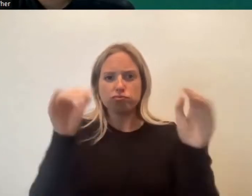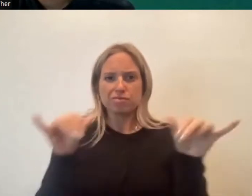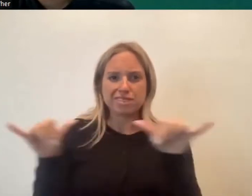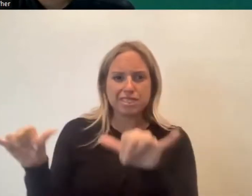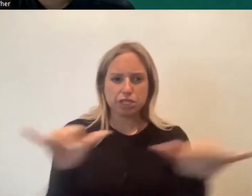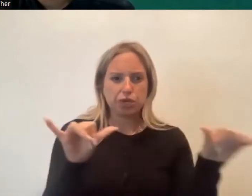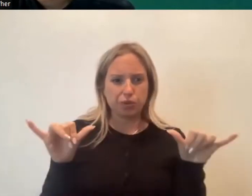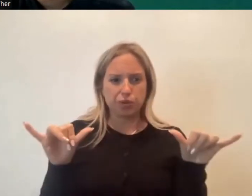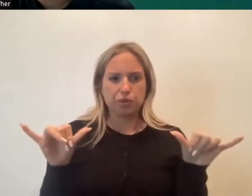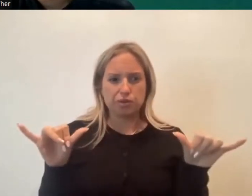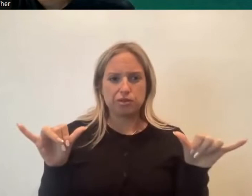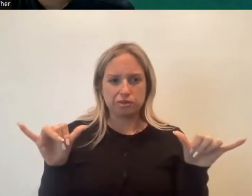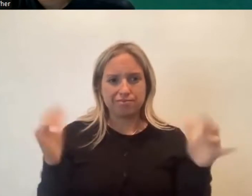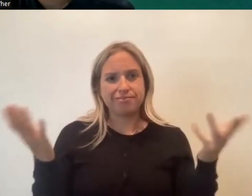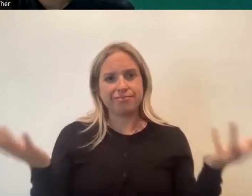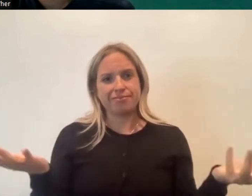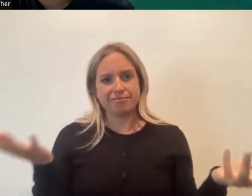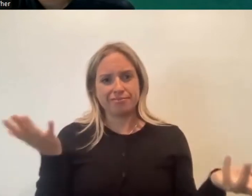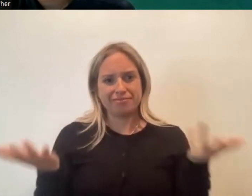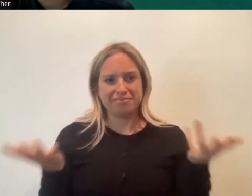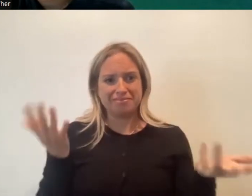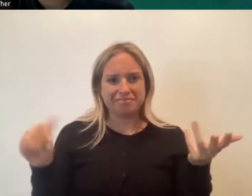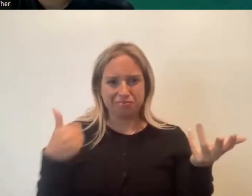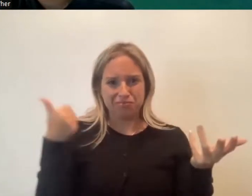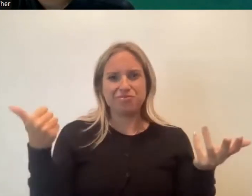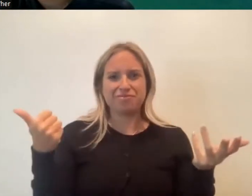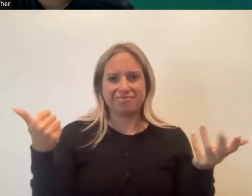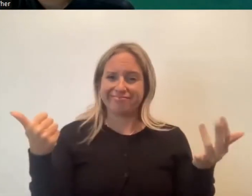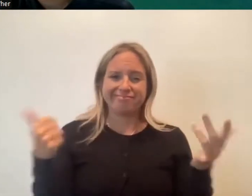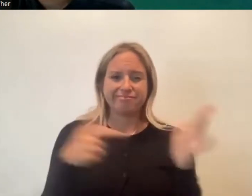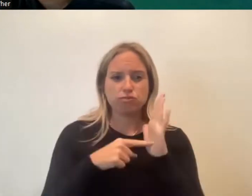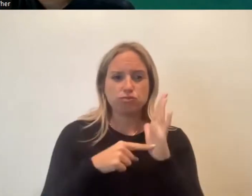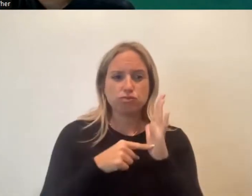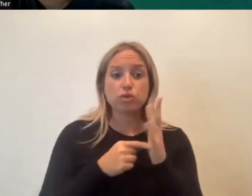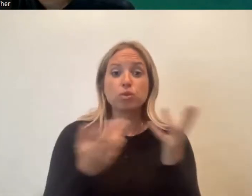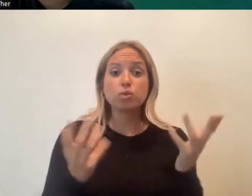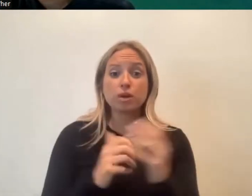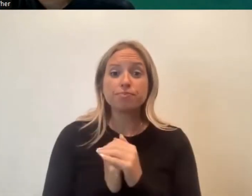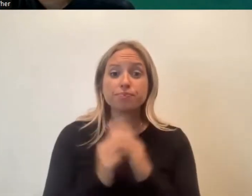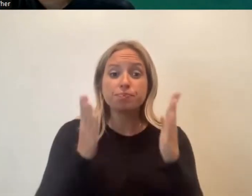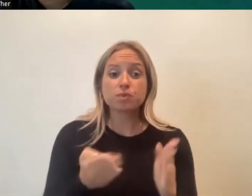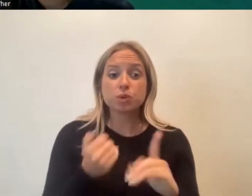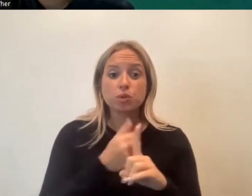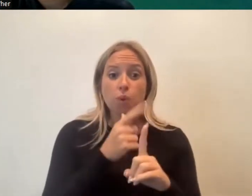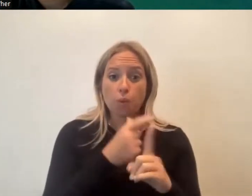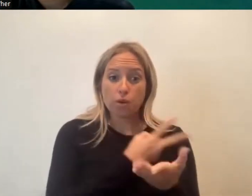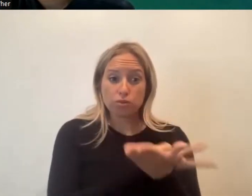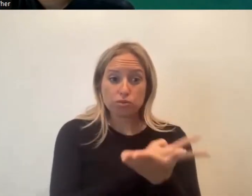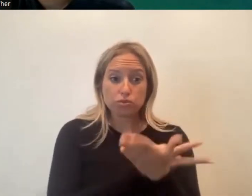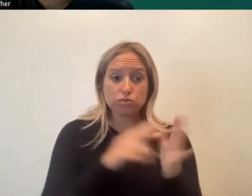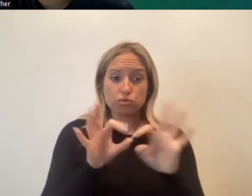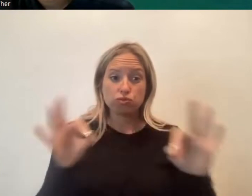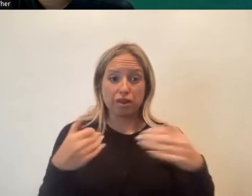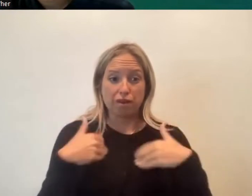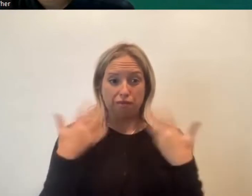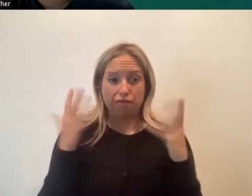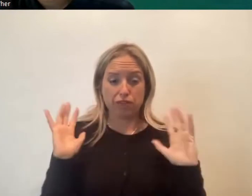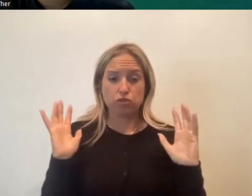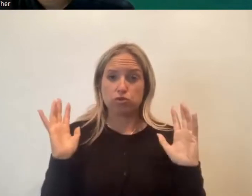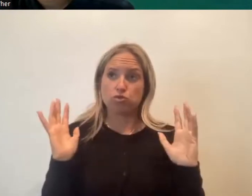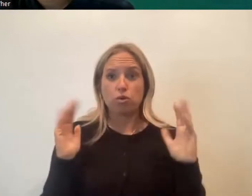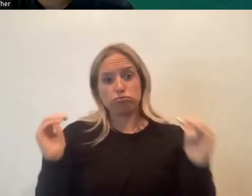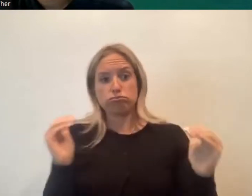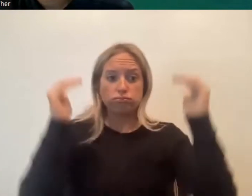So another kind of example is somebody who has a master's degree or some advanced degree